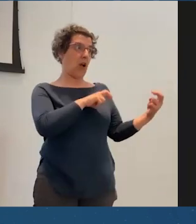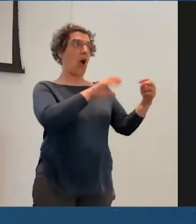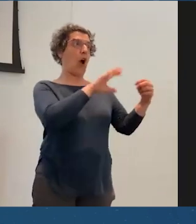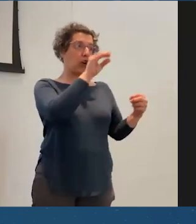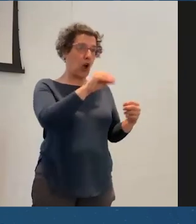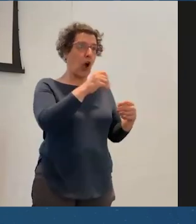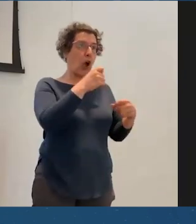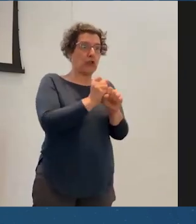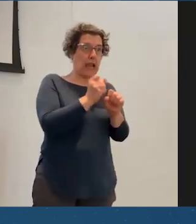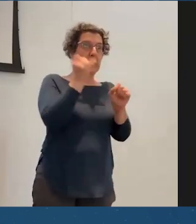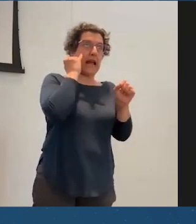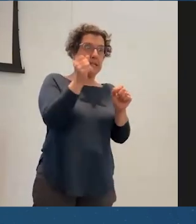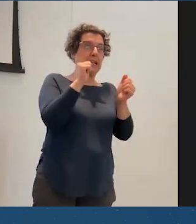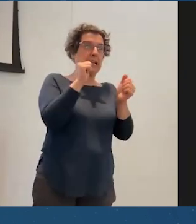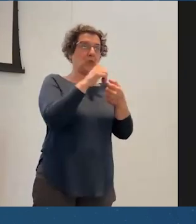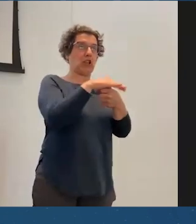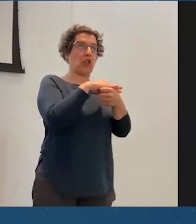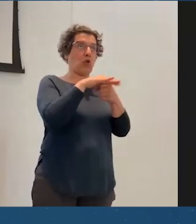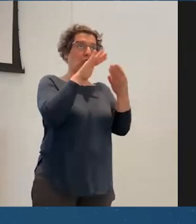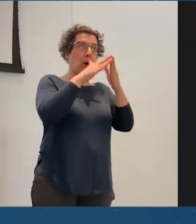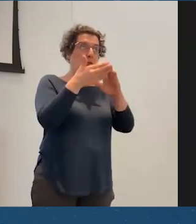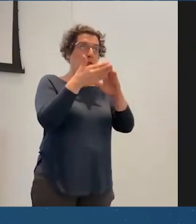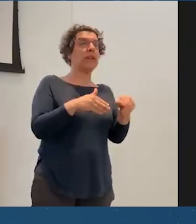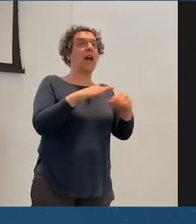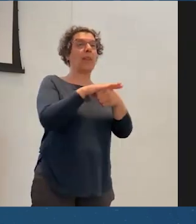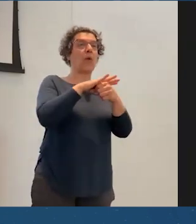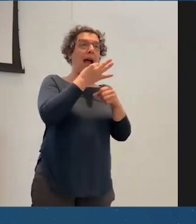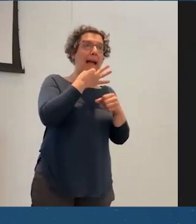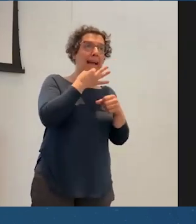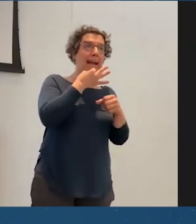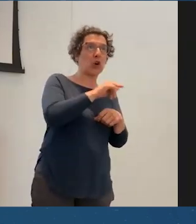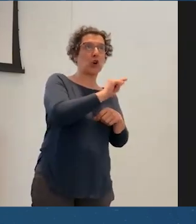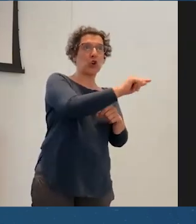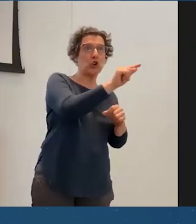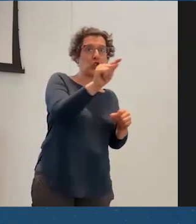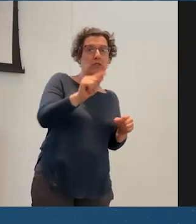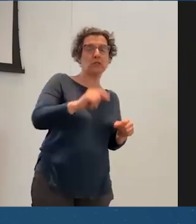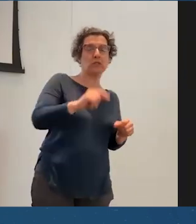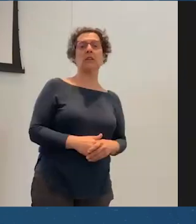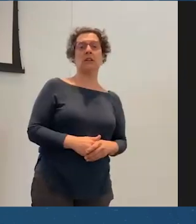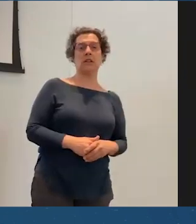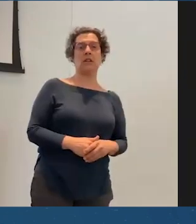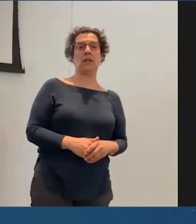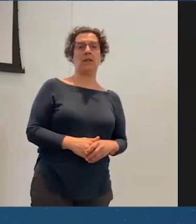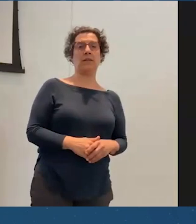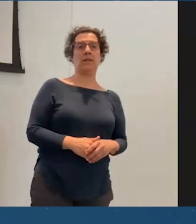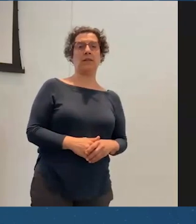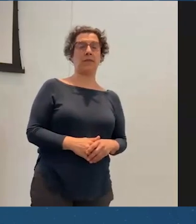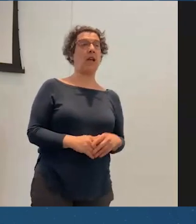with local communities, local experts and brainstorm ideas